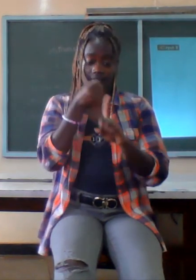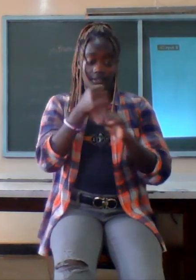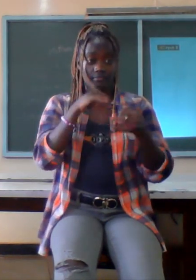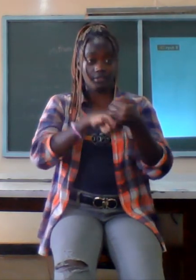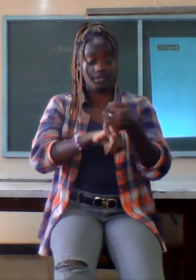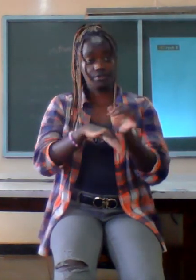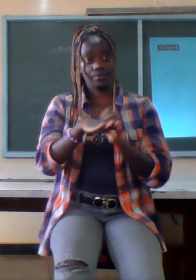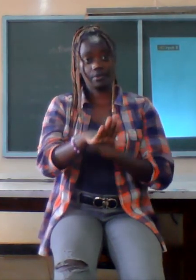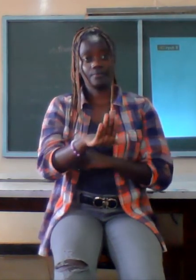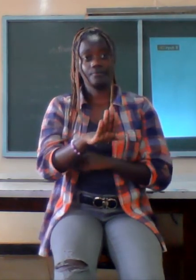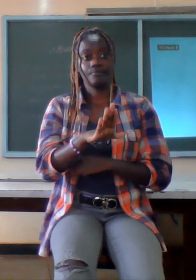secretary